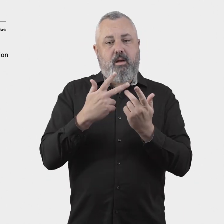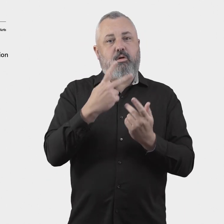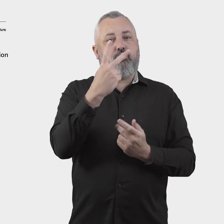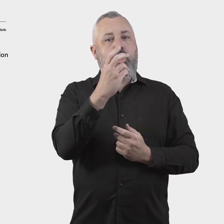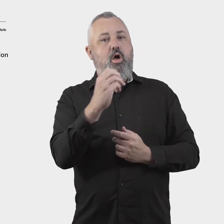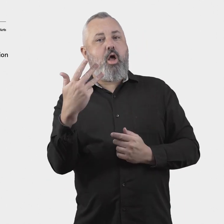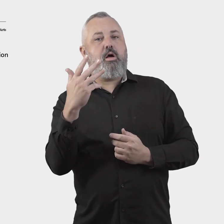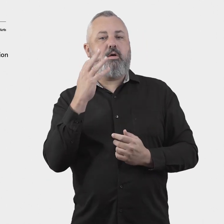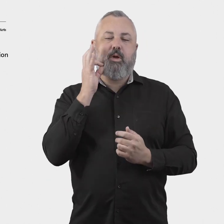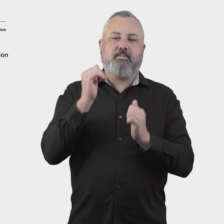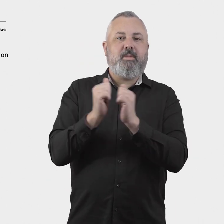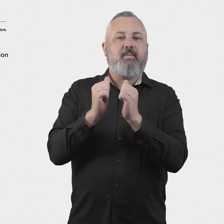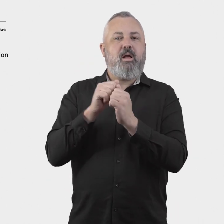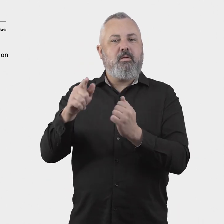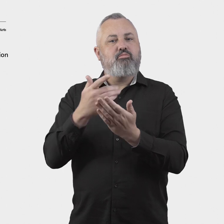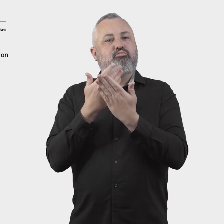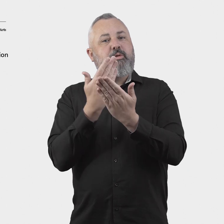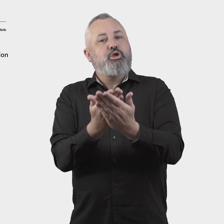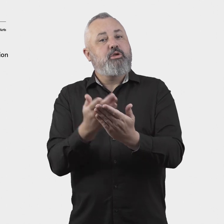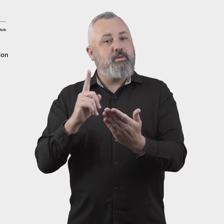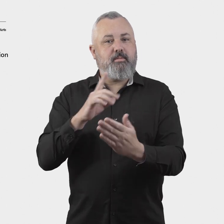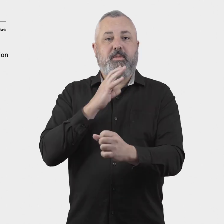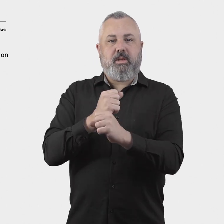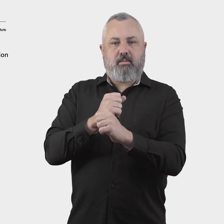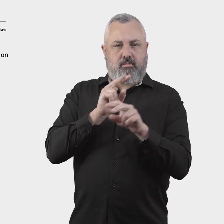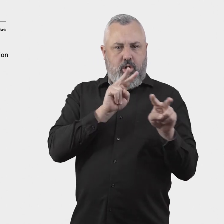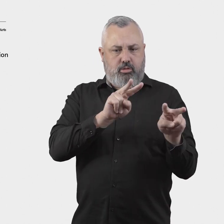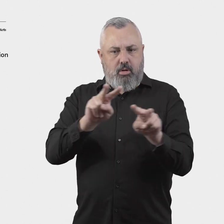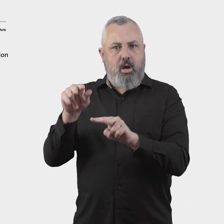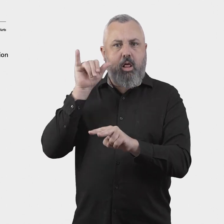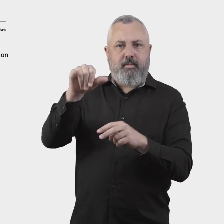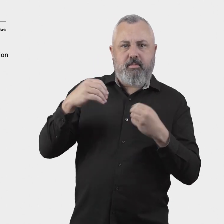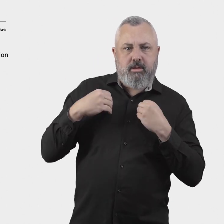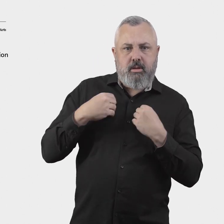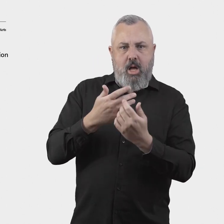The 2009 Aviation White Paper went on to state that “the Government will monitor the industry’s efforts to